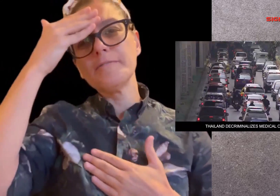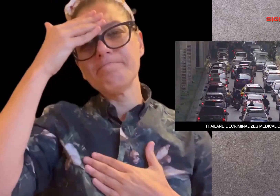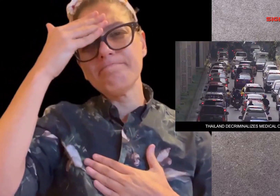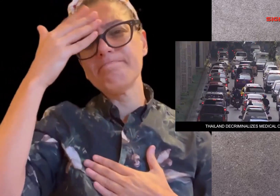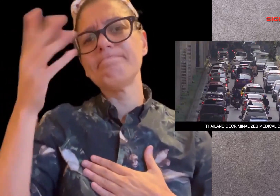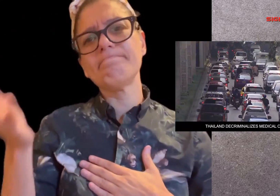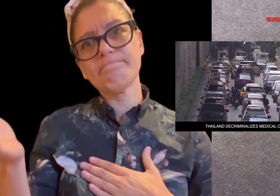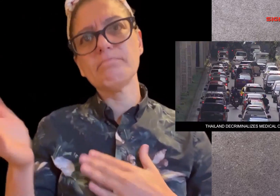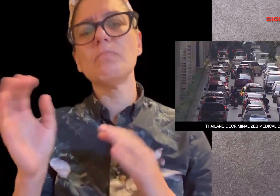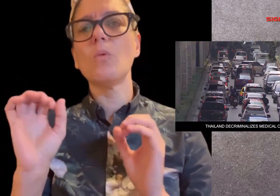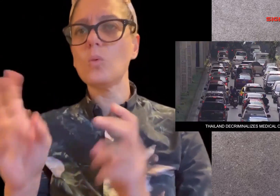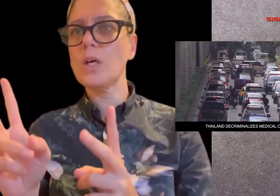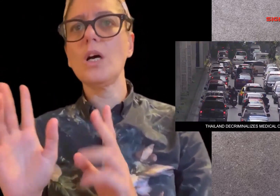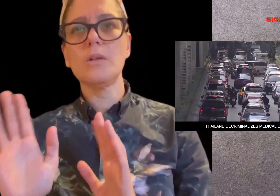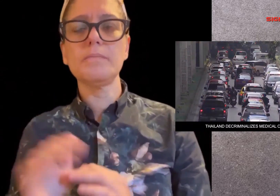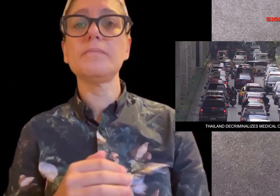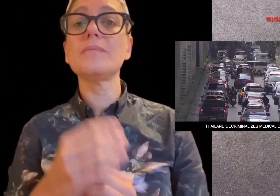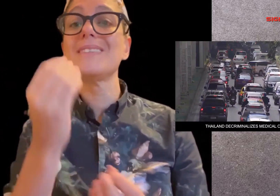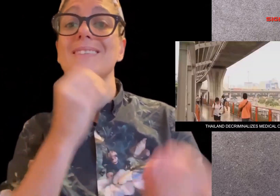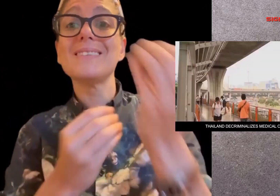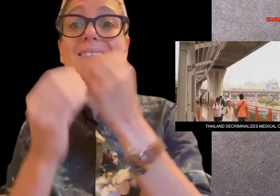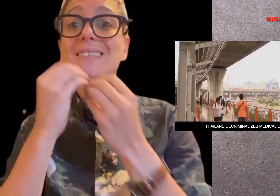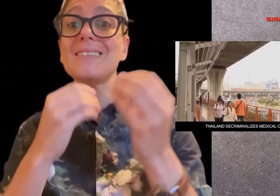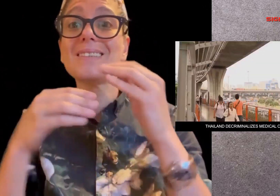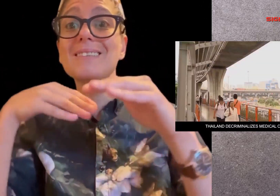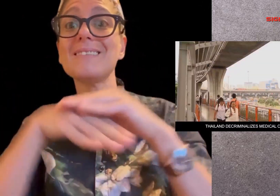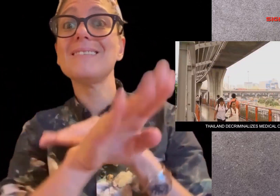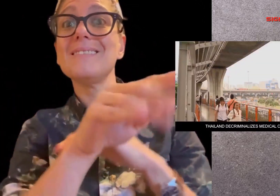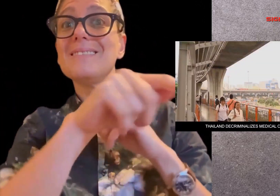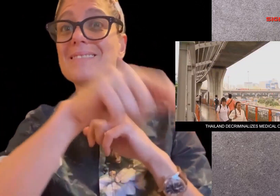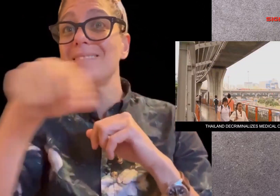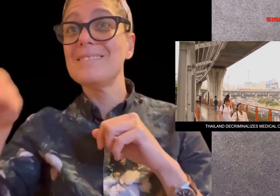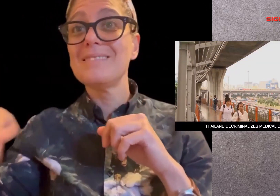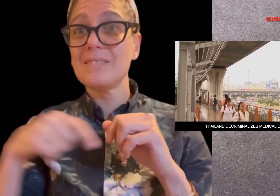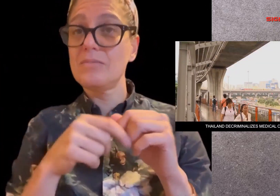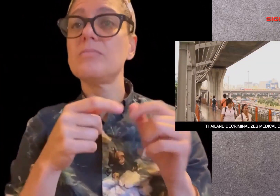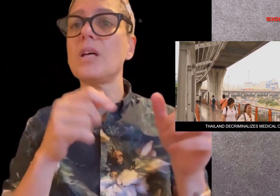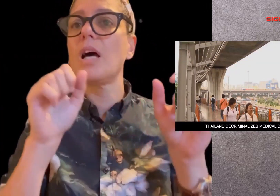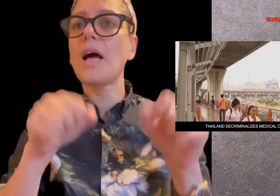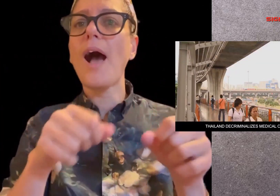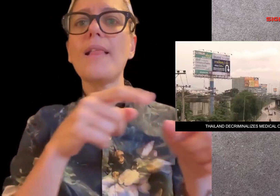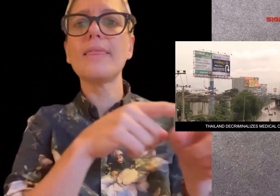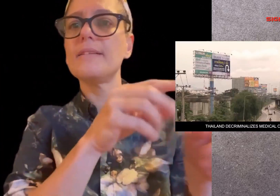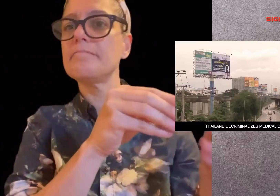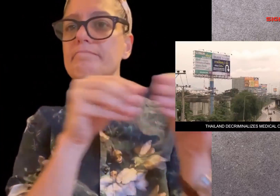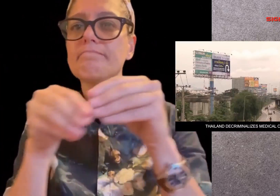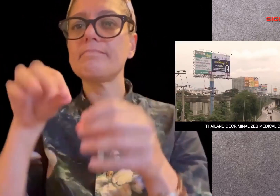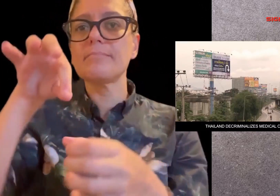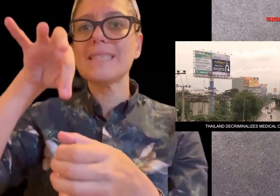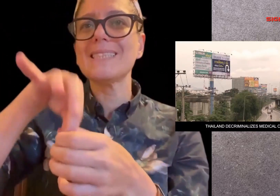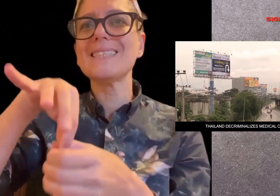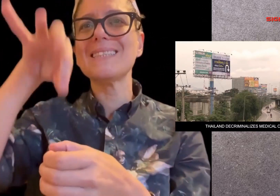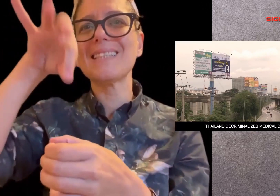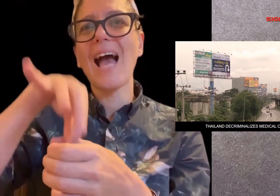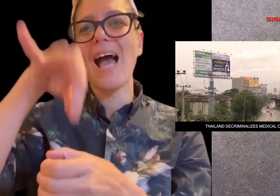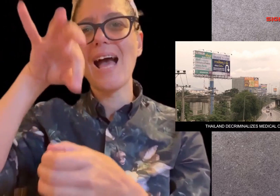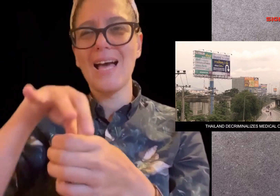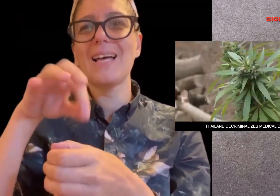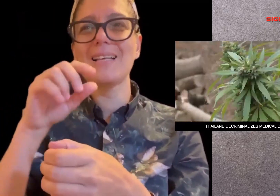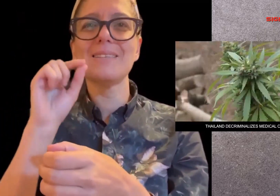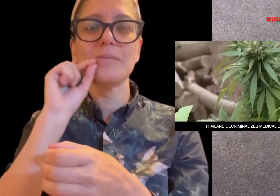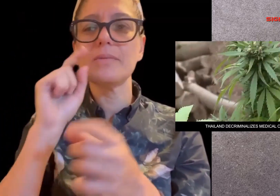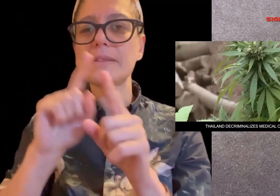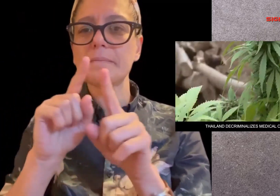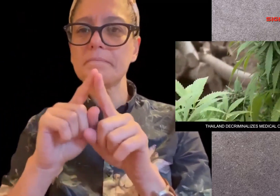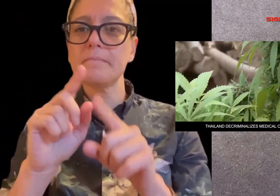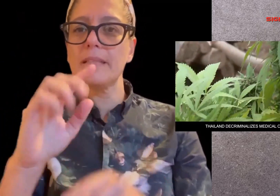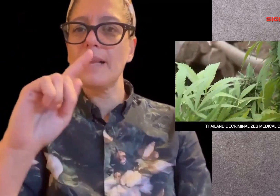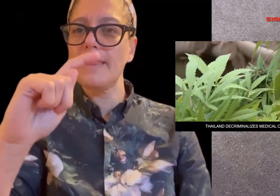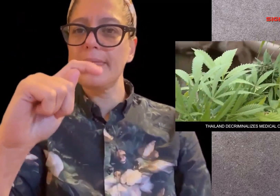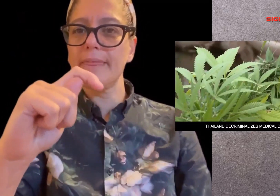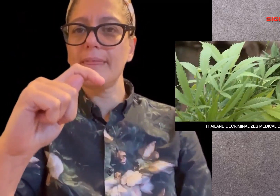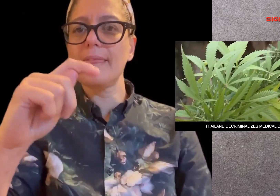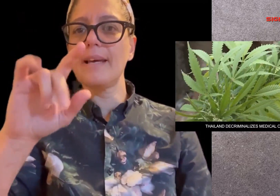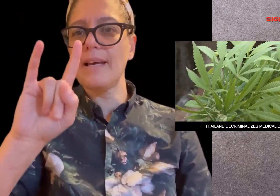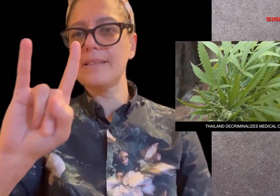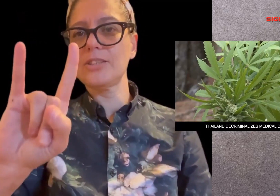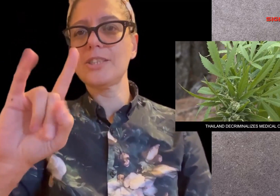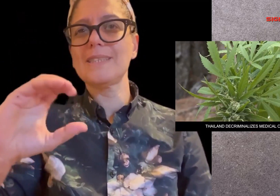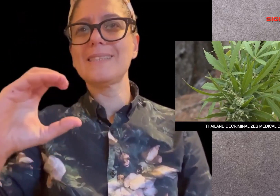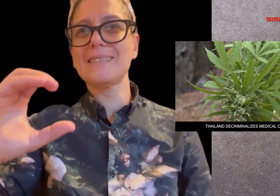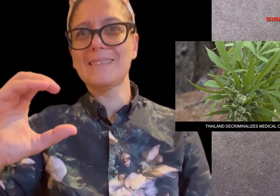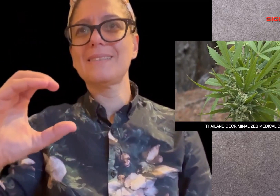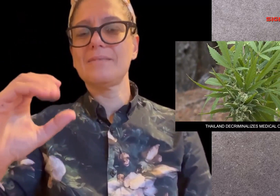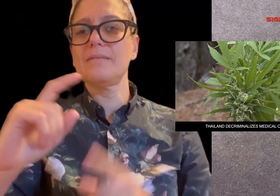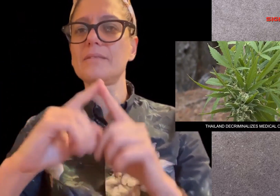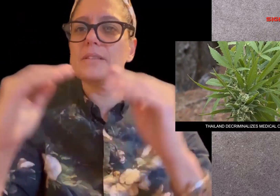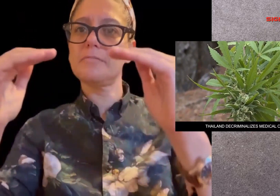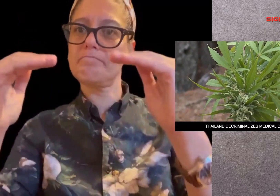medical purposes and restaurants can serve cannibis infused products if THC levels fall